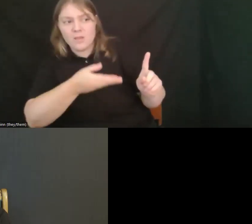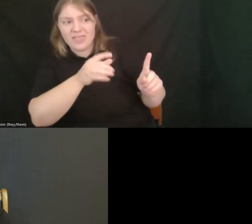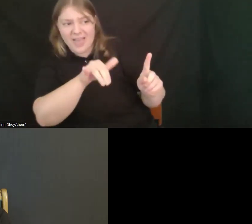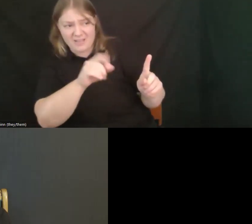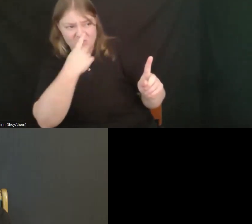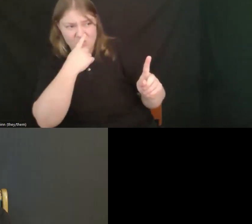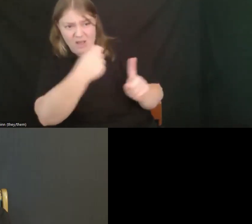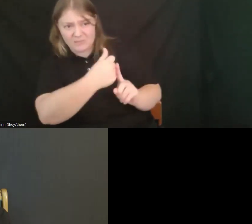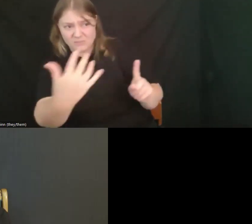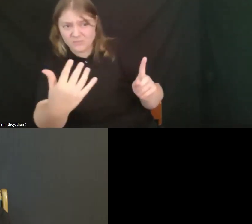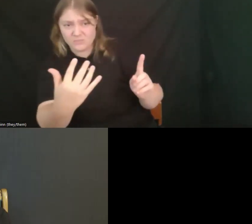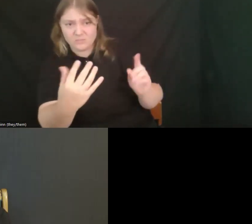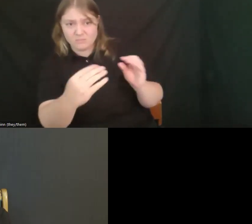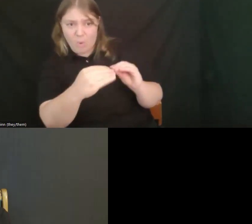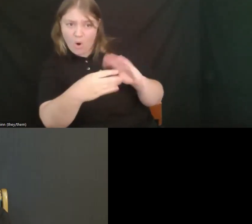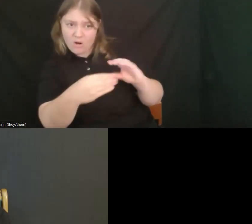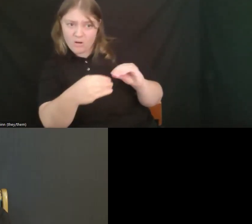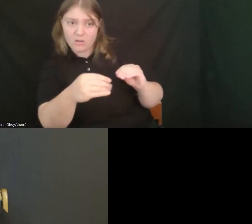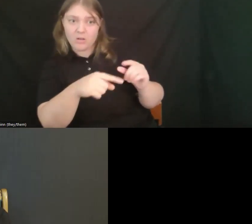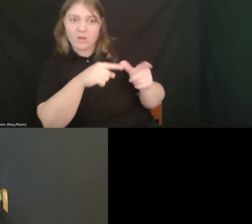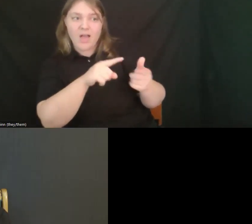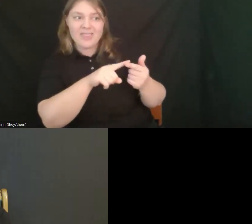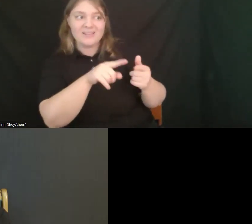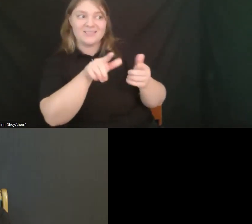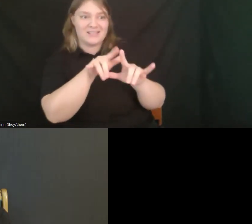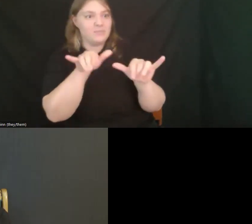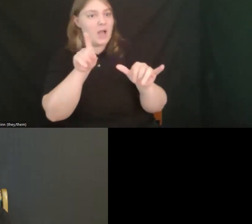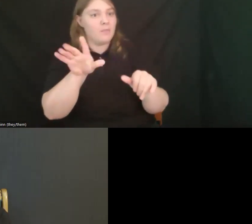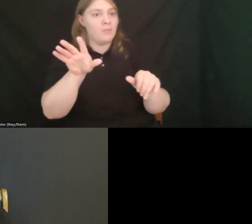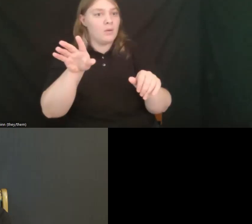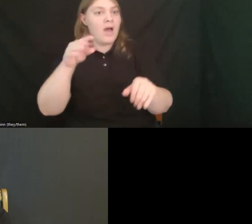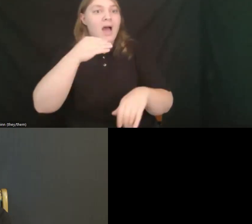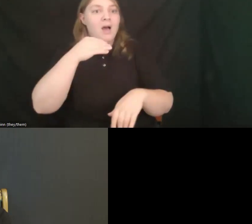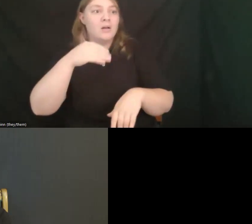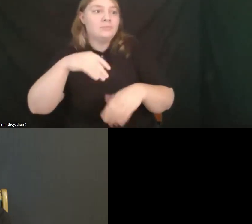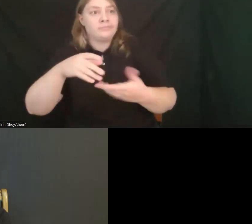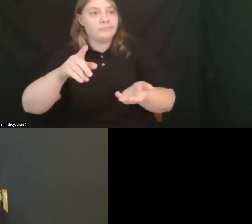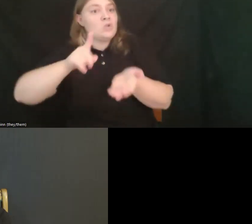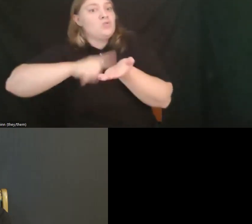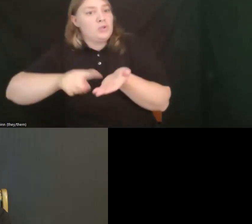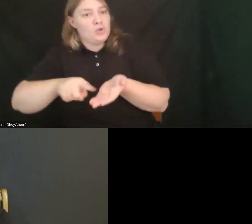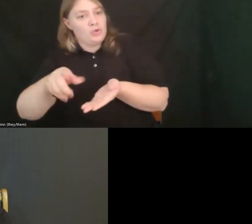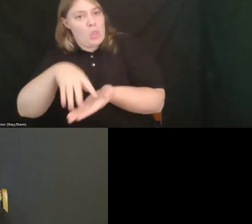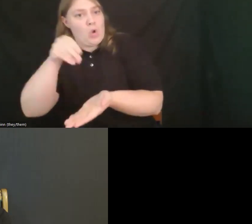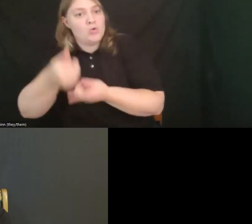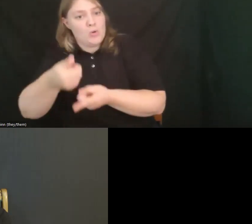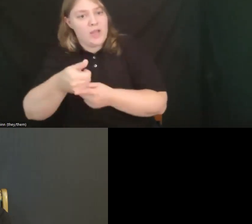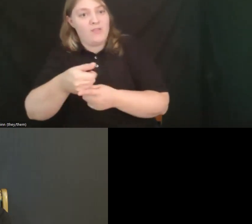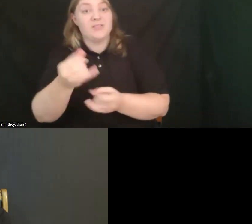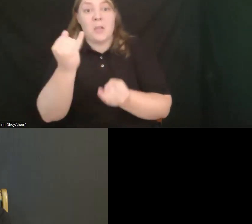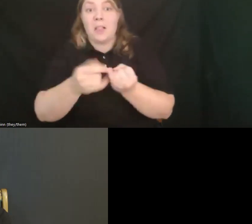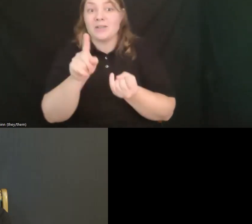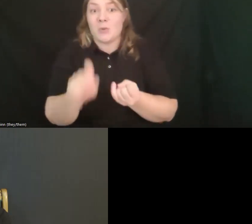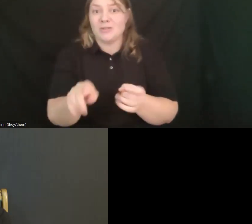bit with me and then also go do your homework too so last question and then we'll open it up